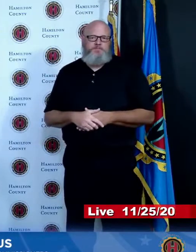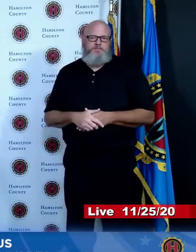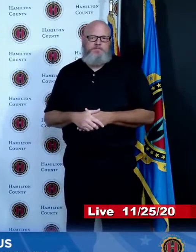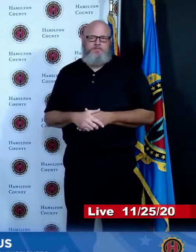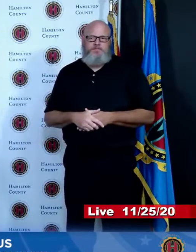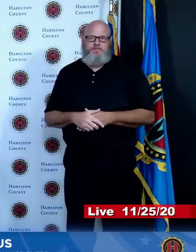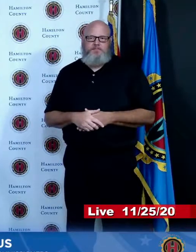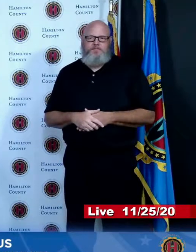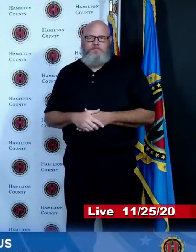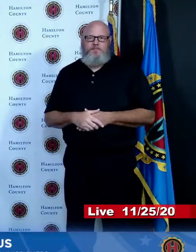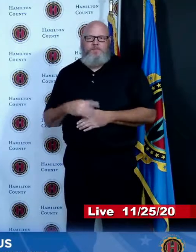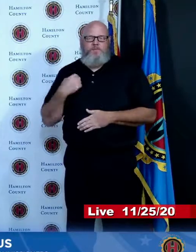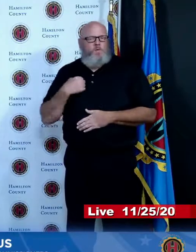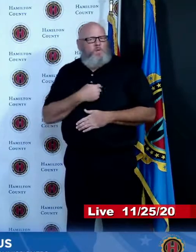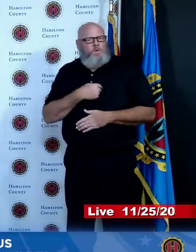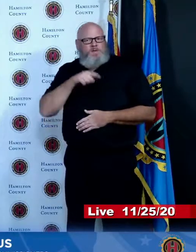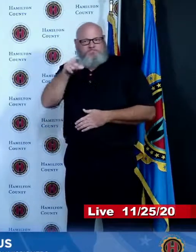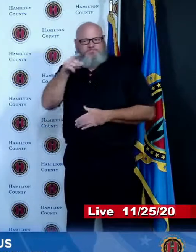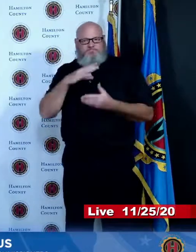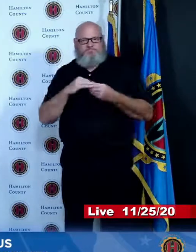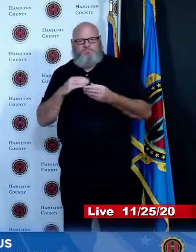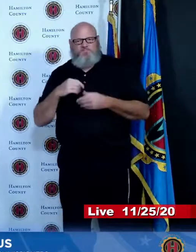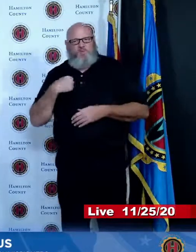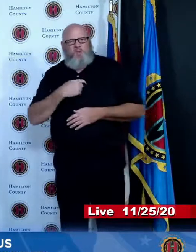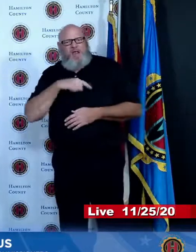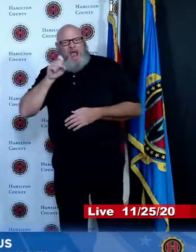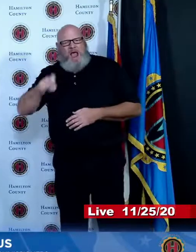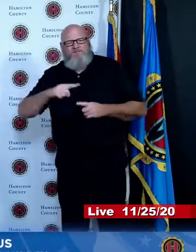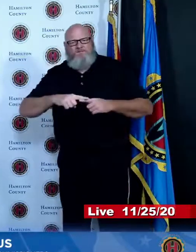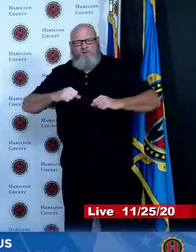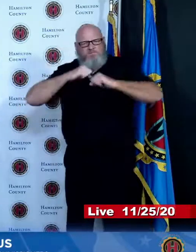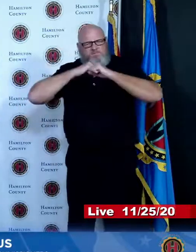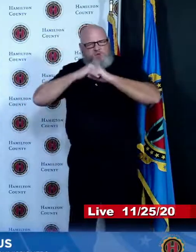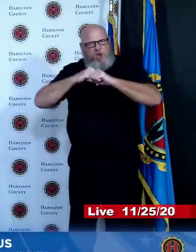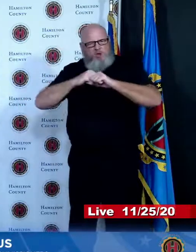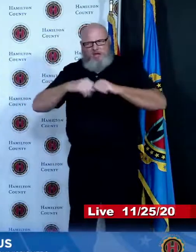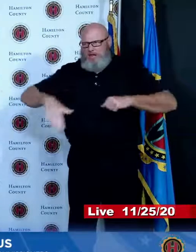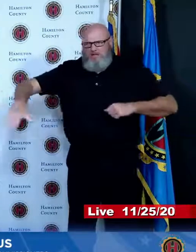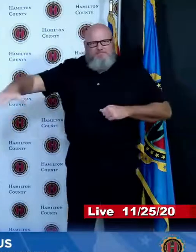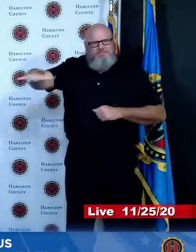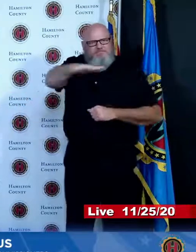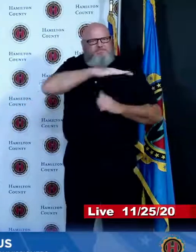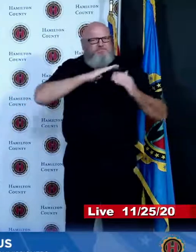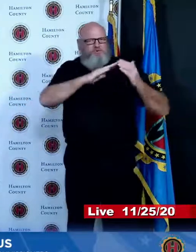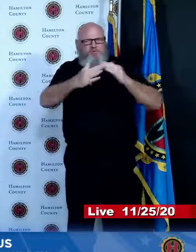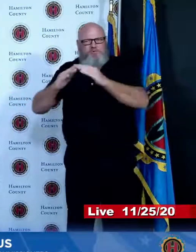get to Megan we're going to turn to Greg for information related to the numbers the data